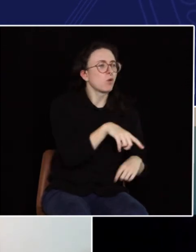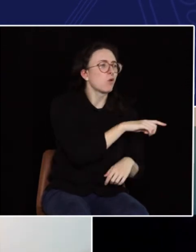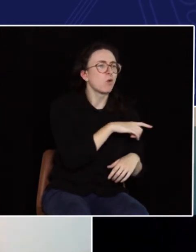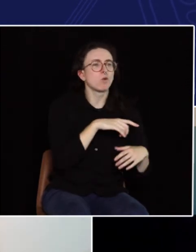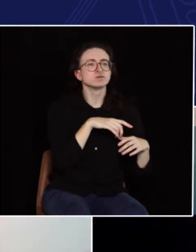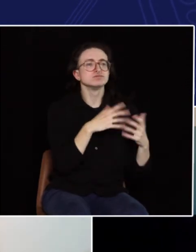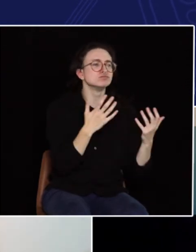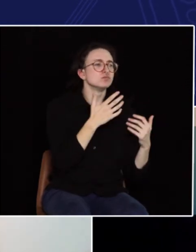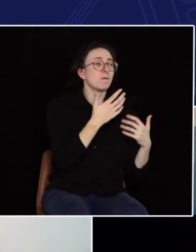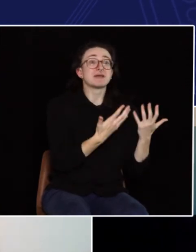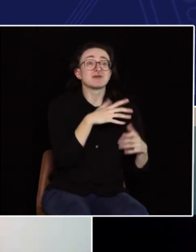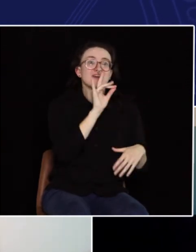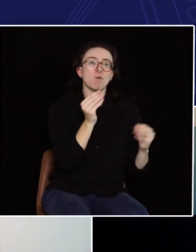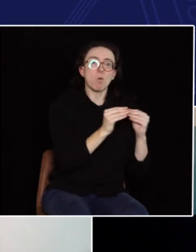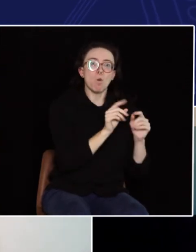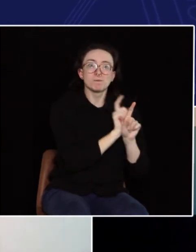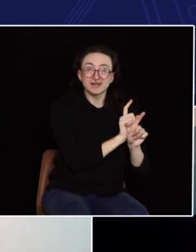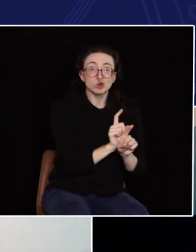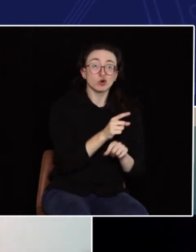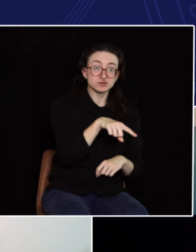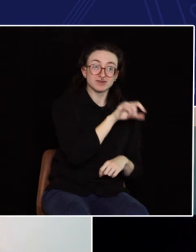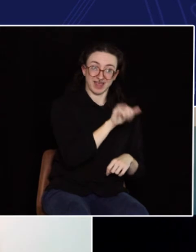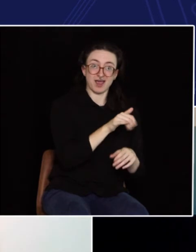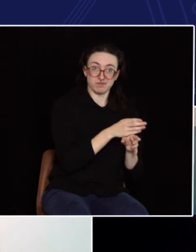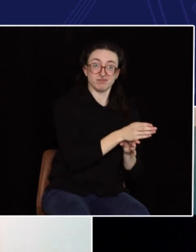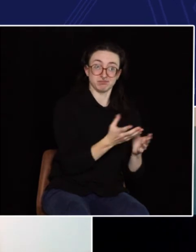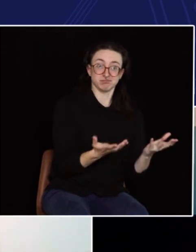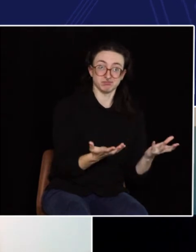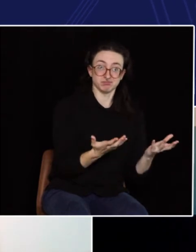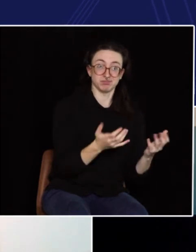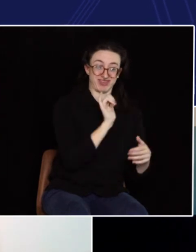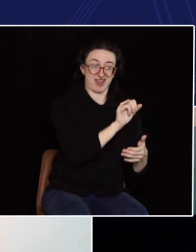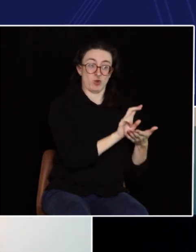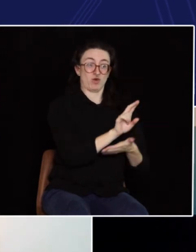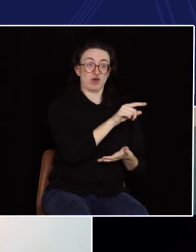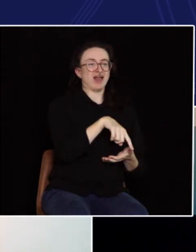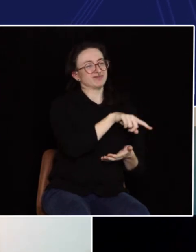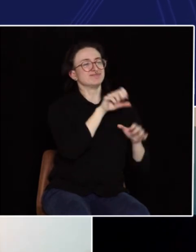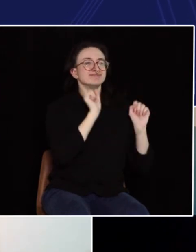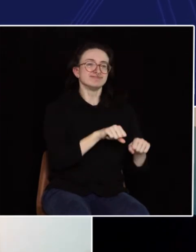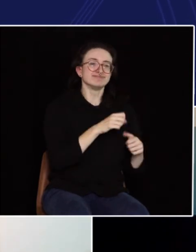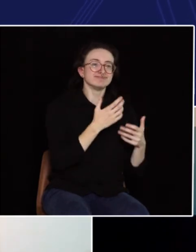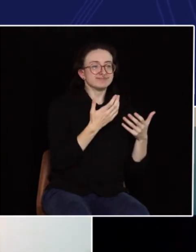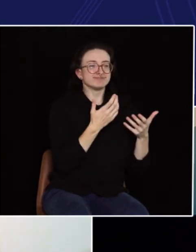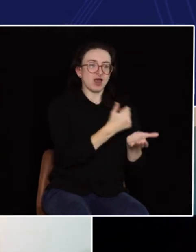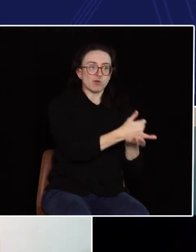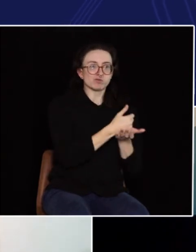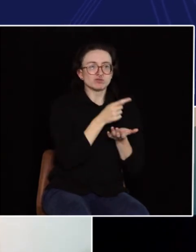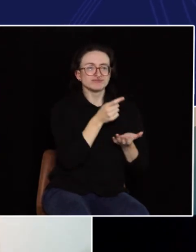you may find a lot -- a lot of mentors [in your] major at university and that they can help